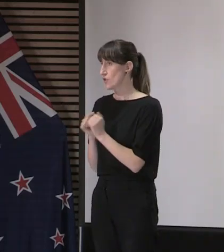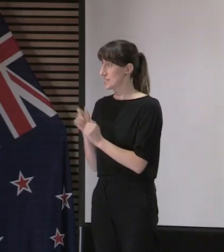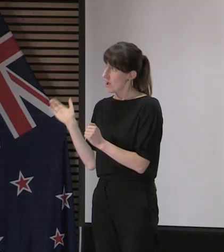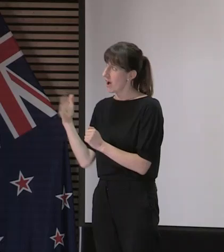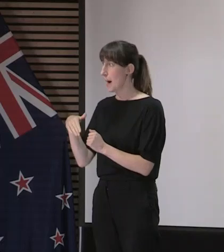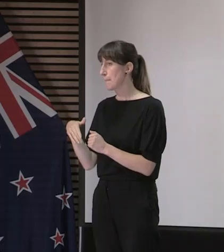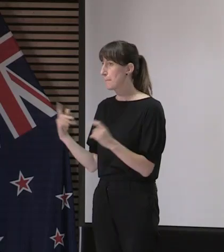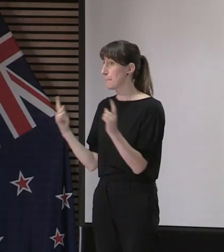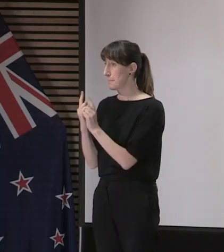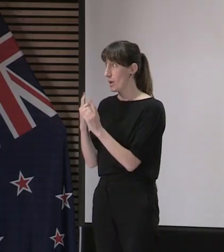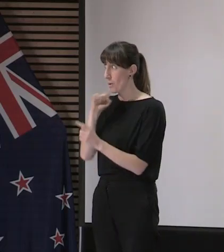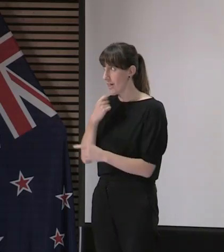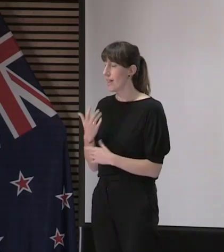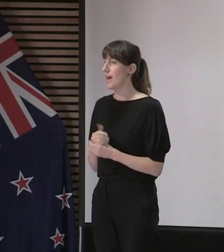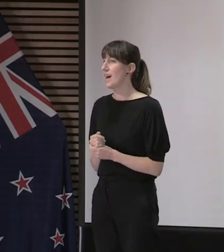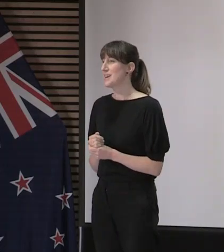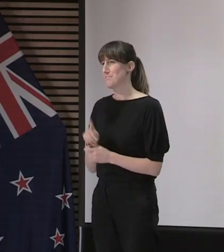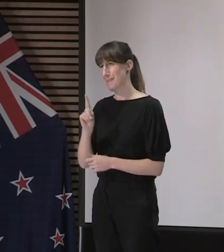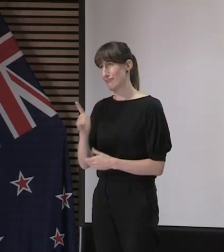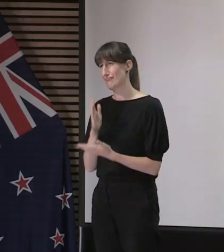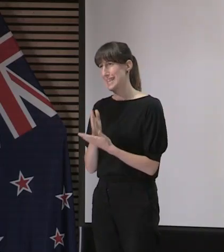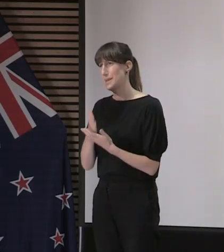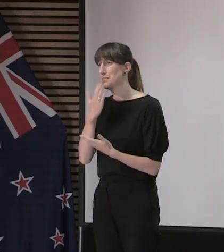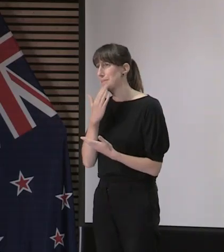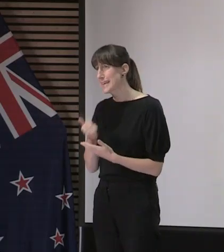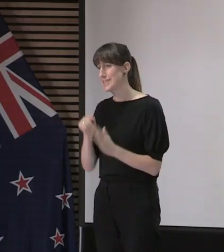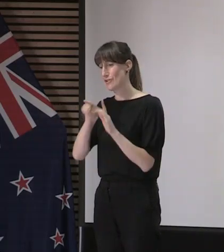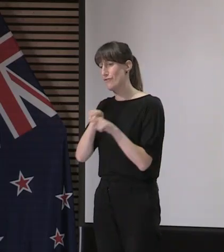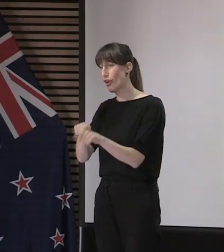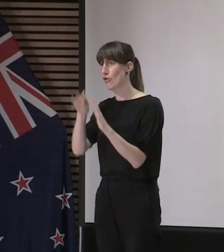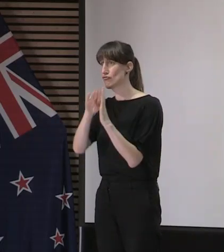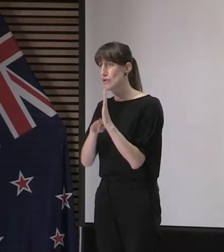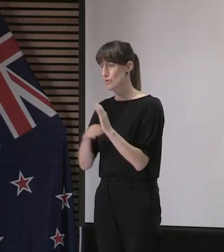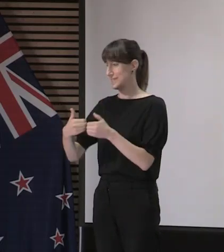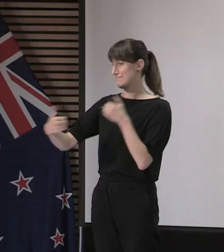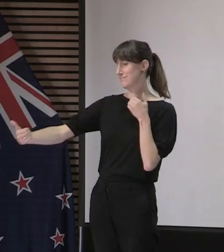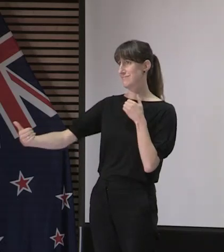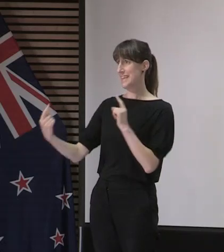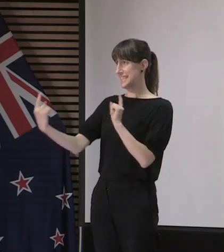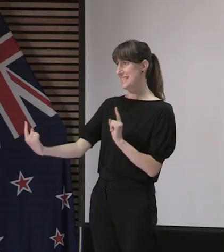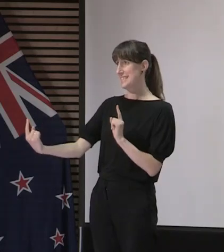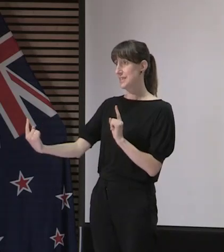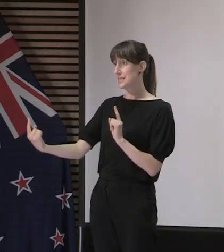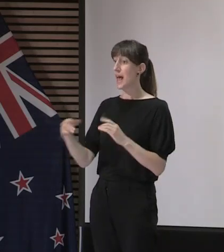want to, you know, to catch up, and it's... The physical distancing thing remains very important. I just want to